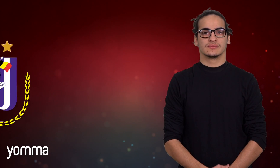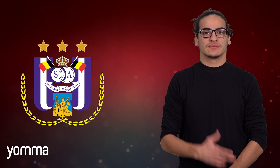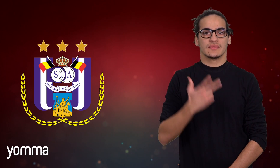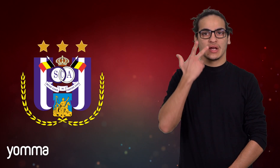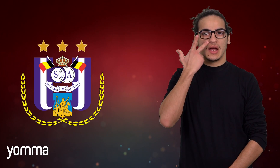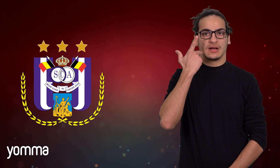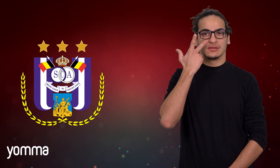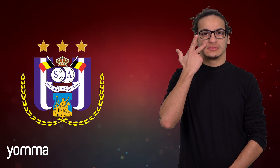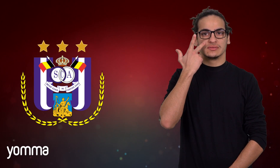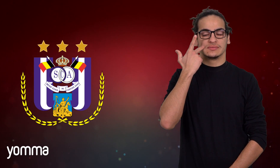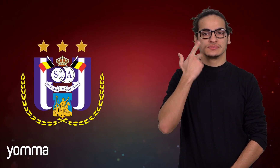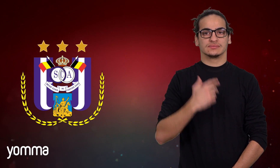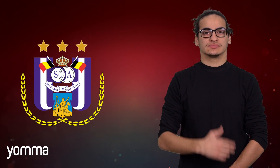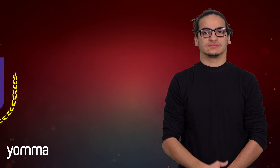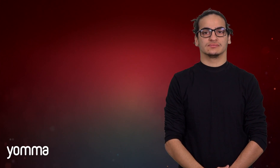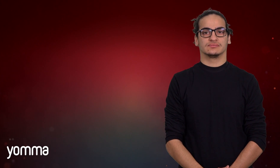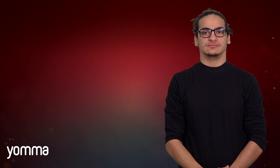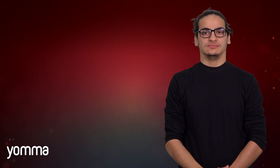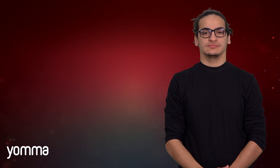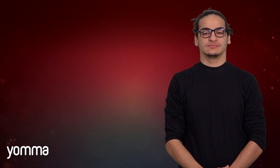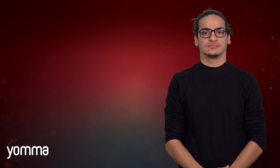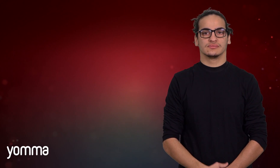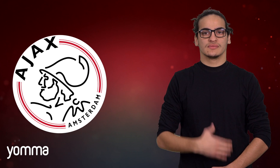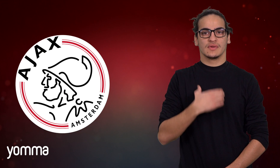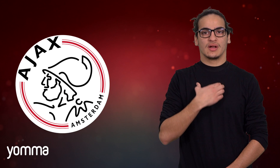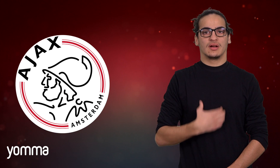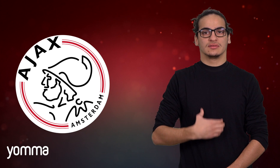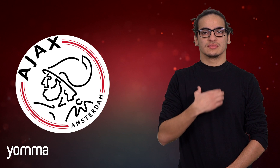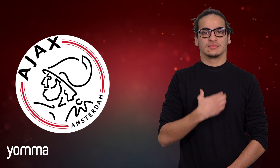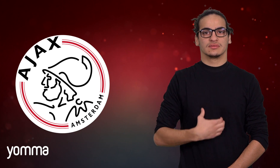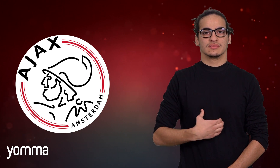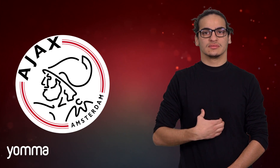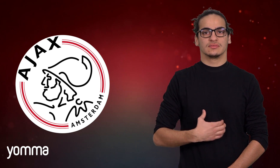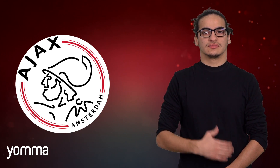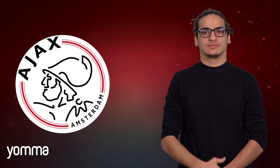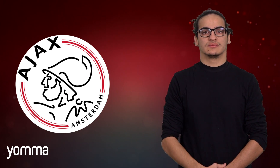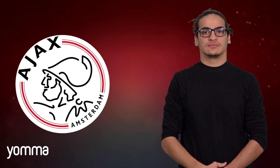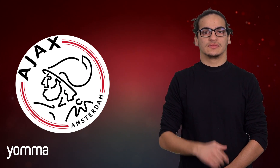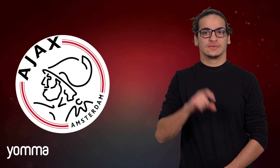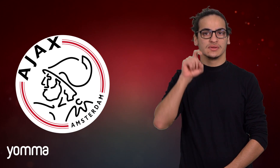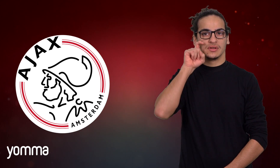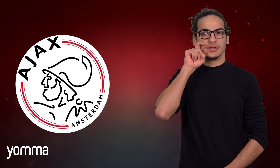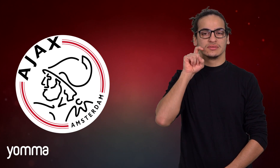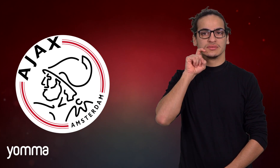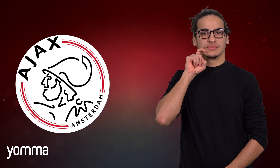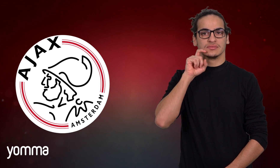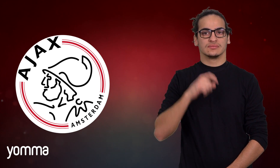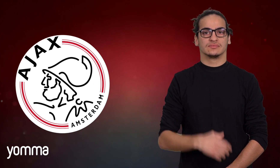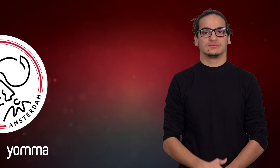RSC Anderlecht AFC Ajax